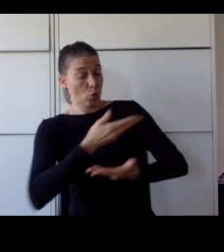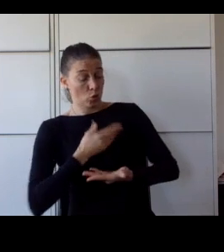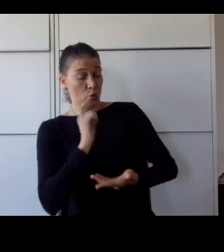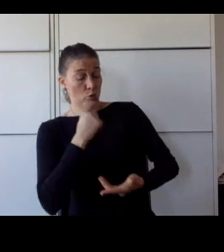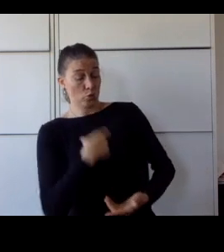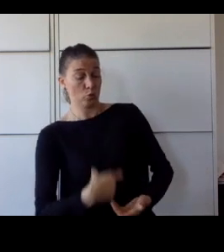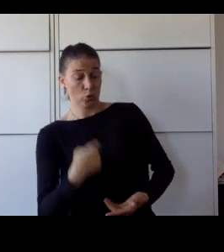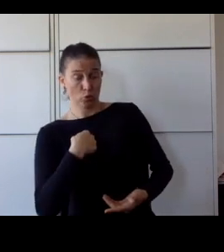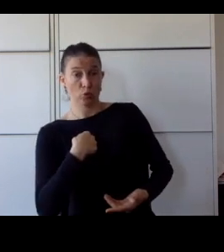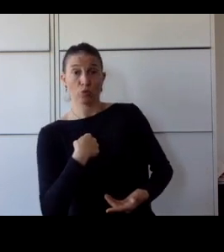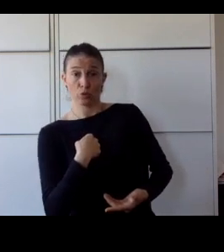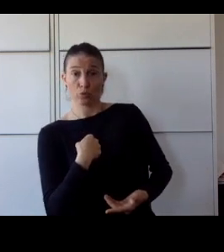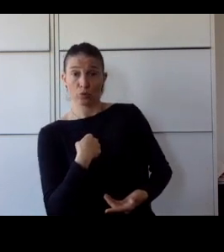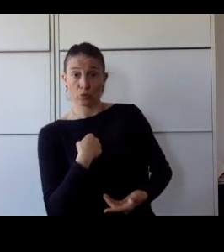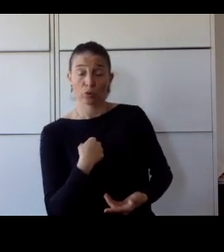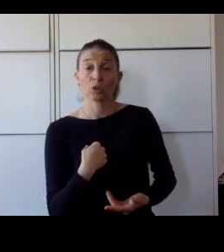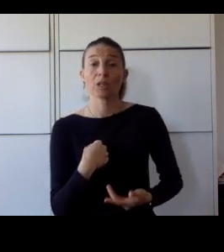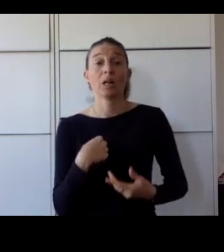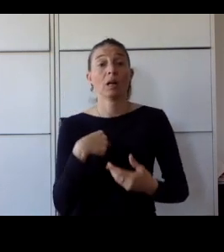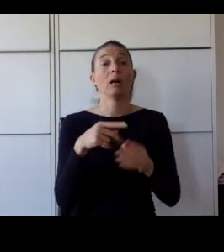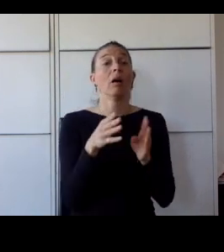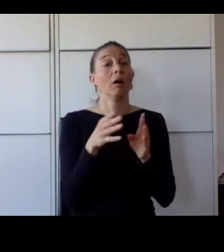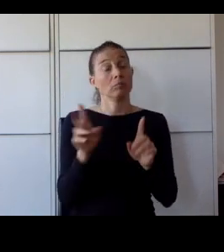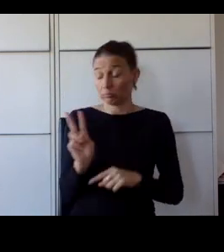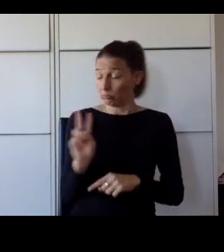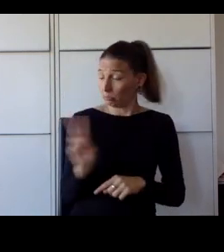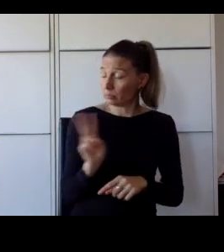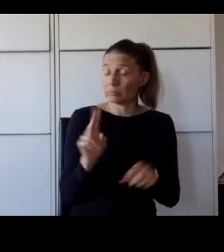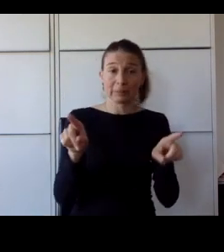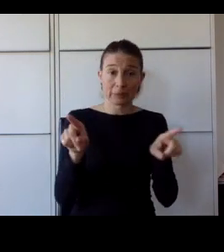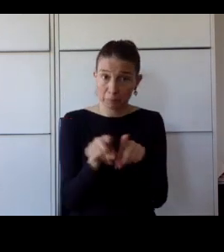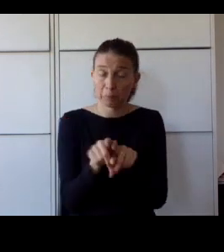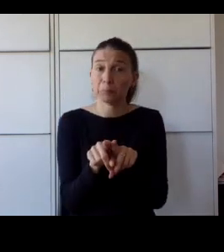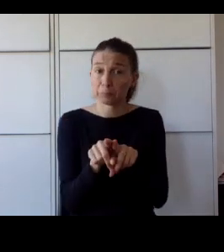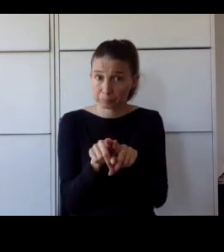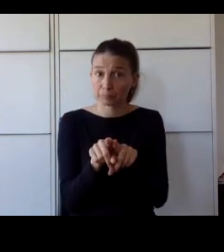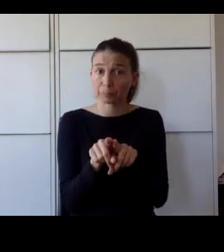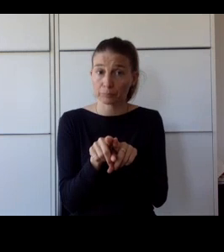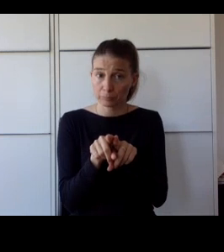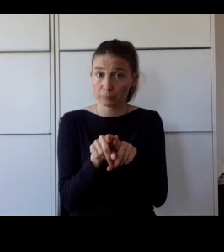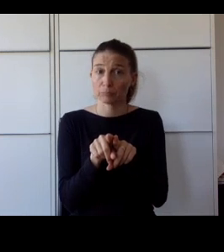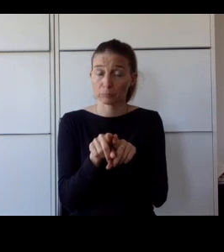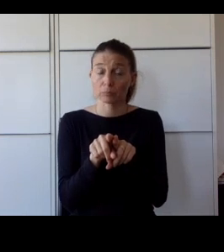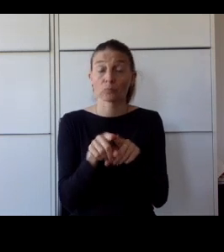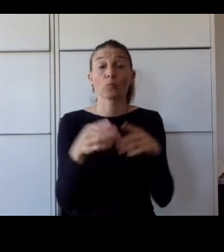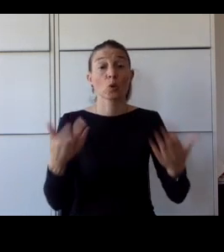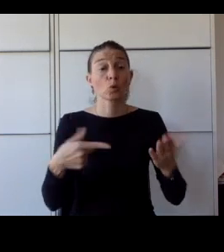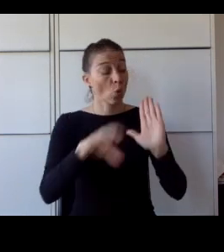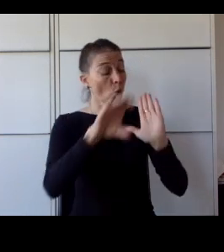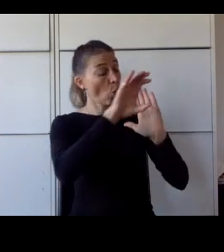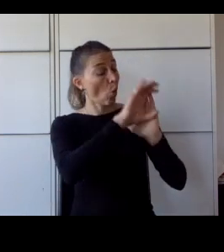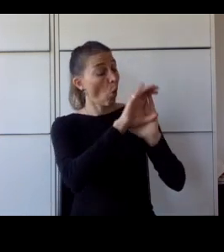and inside end users term the Code includes also non-profit organizations.